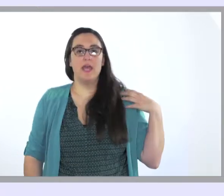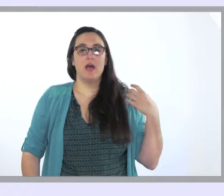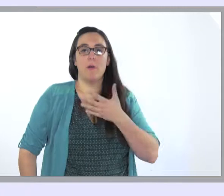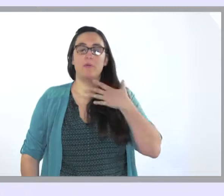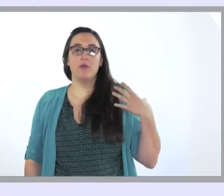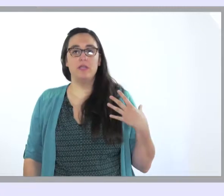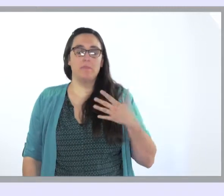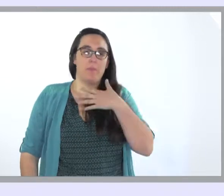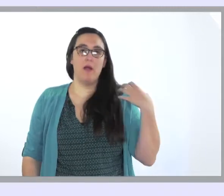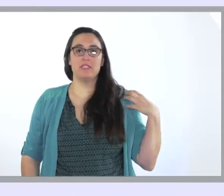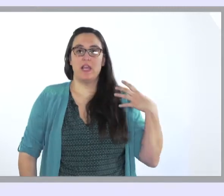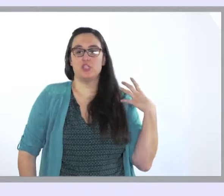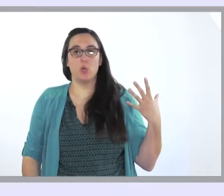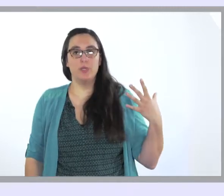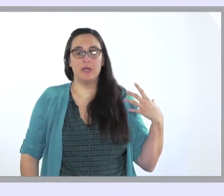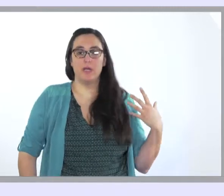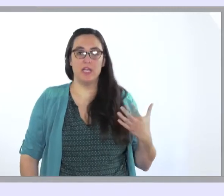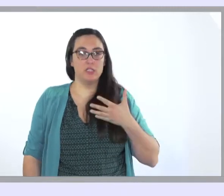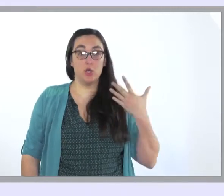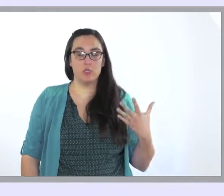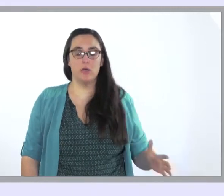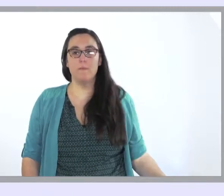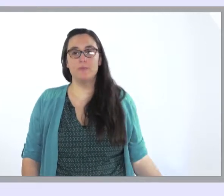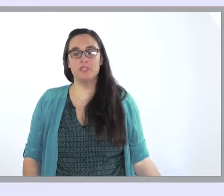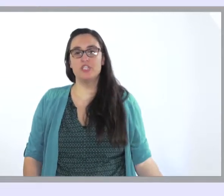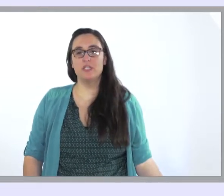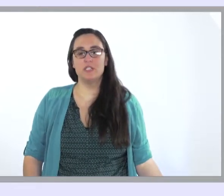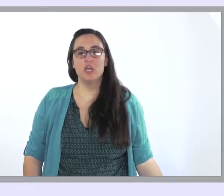and upper body parts, like shoulders and torso positions,